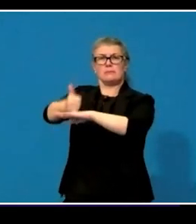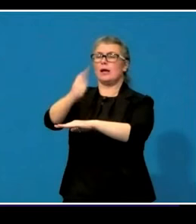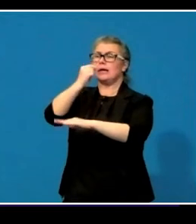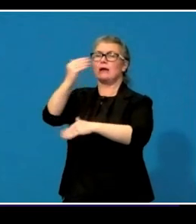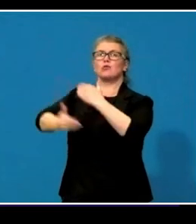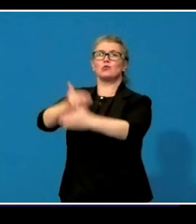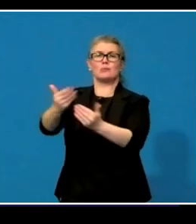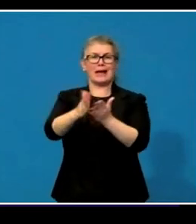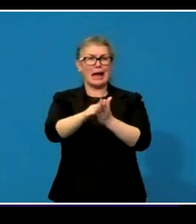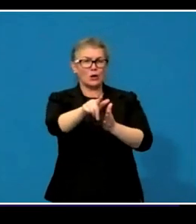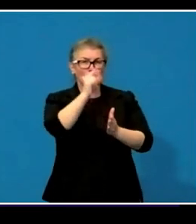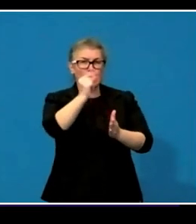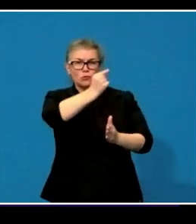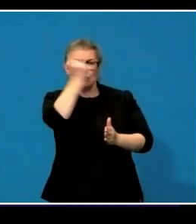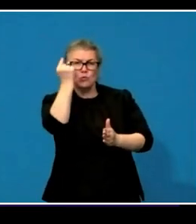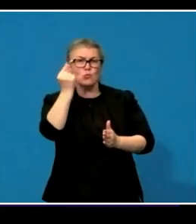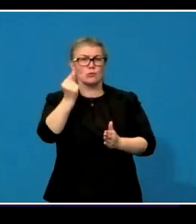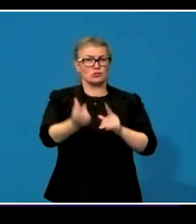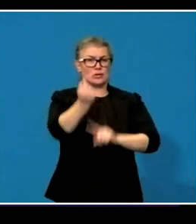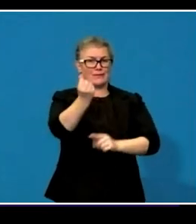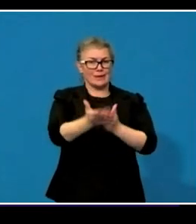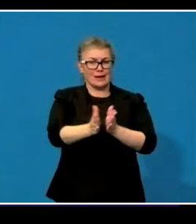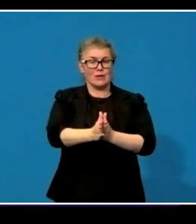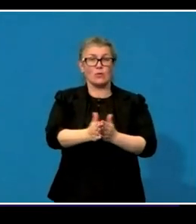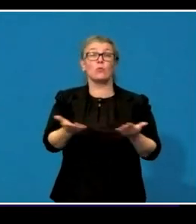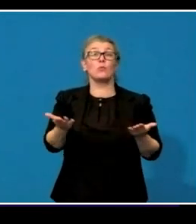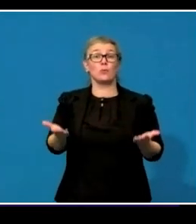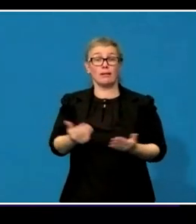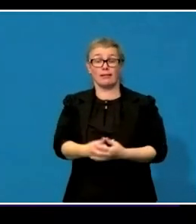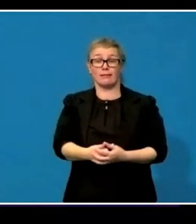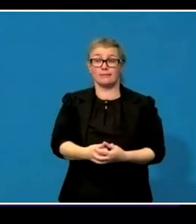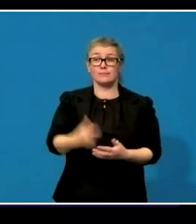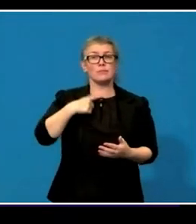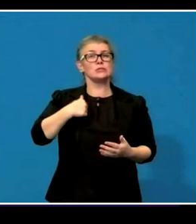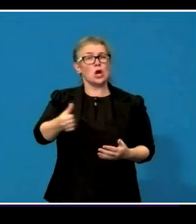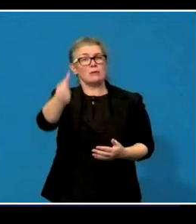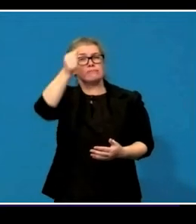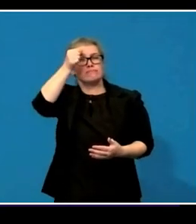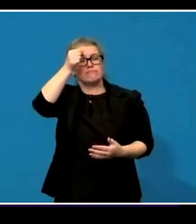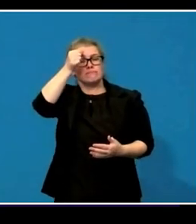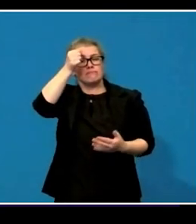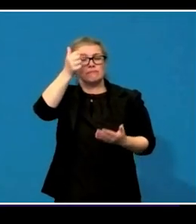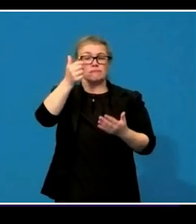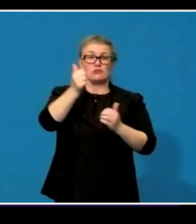So because I had knowledge of how the structure works in terms of the NDIS, the